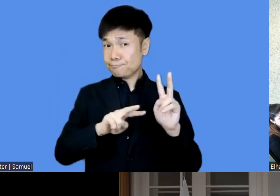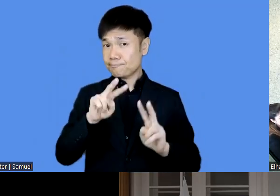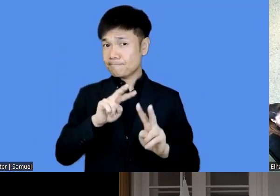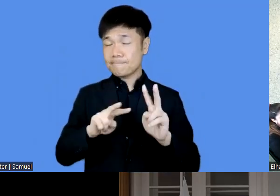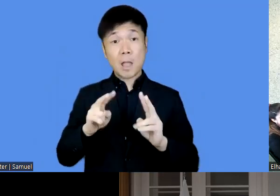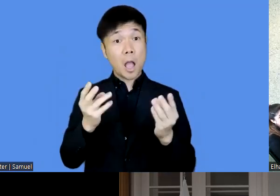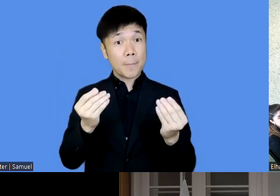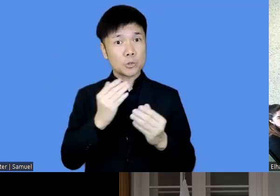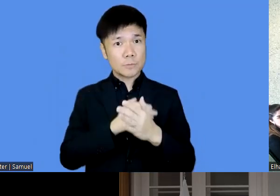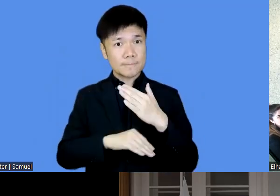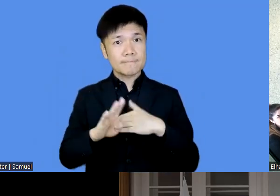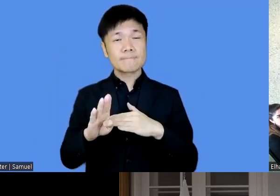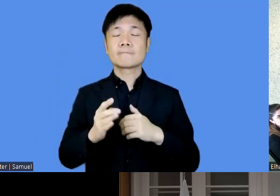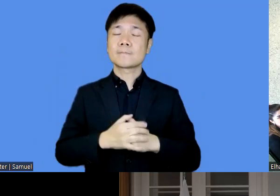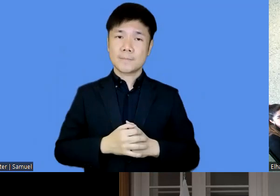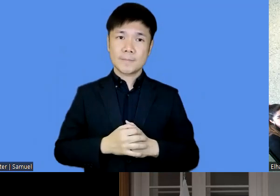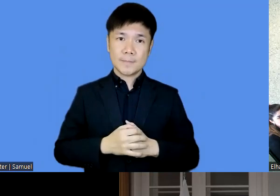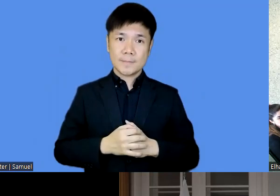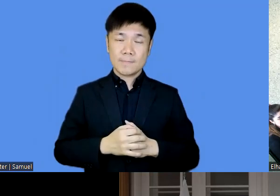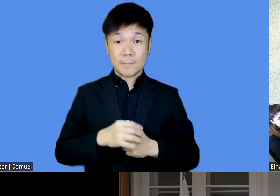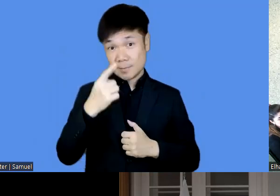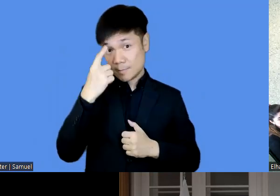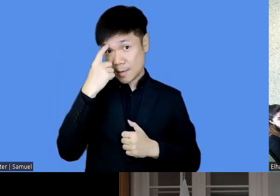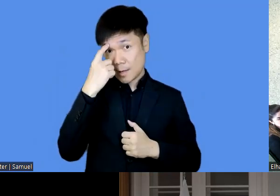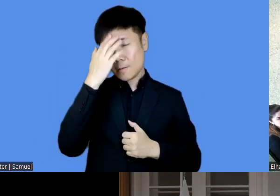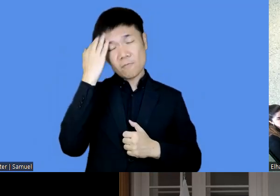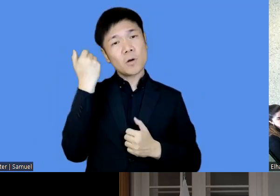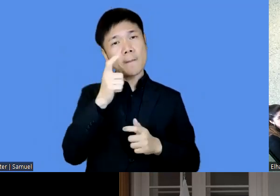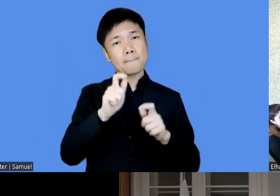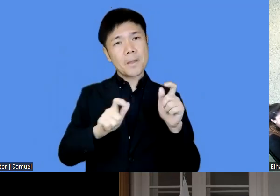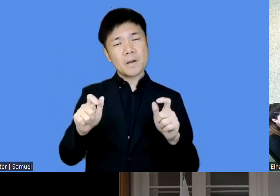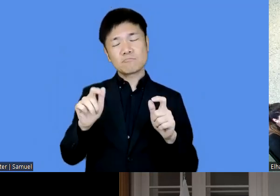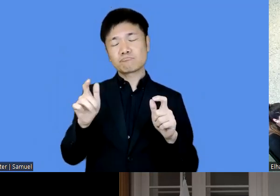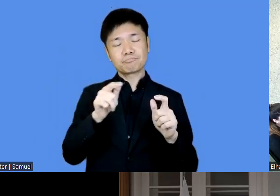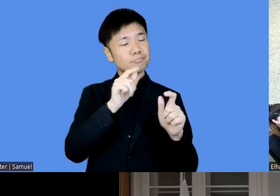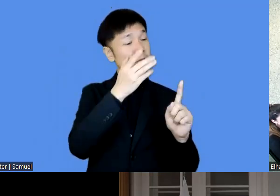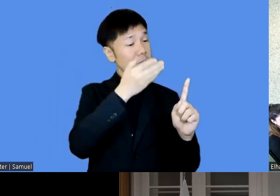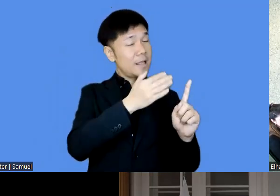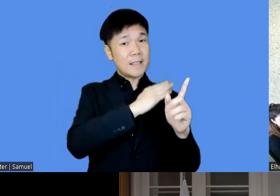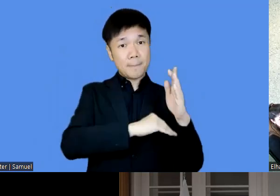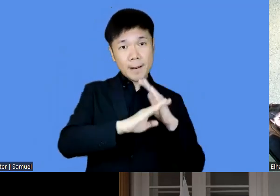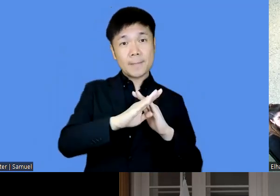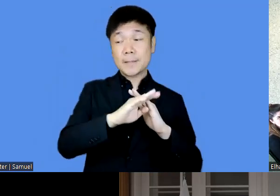costs and the best way to do that is to talk with persons with disabilities and their families